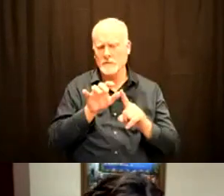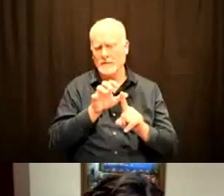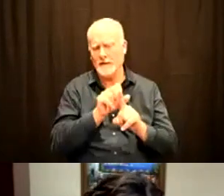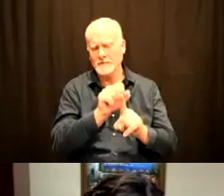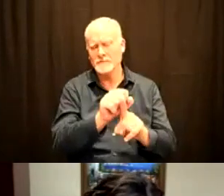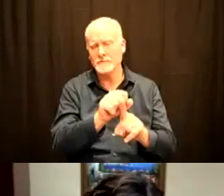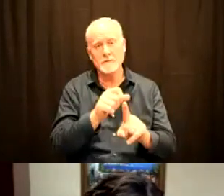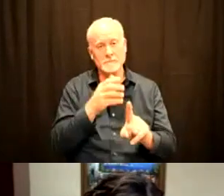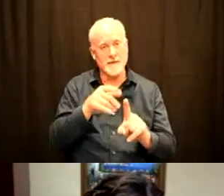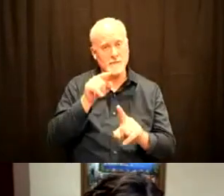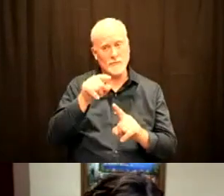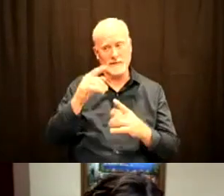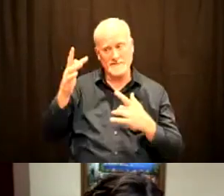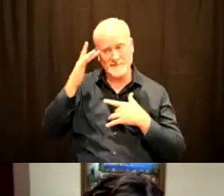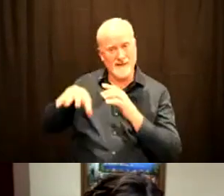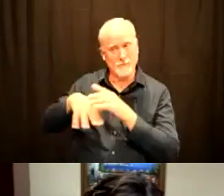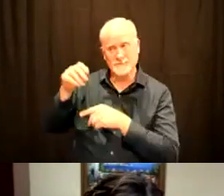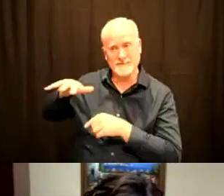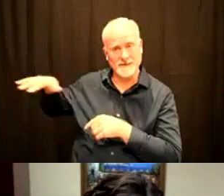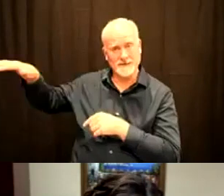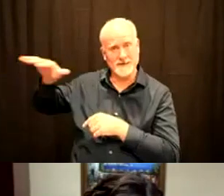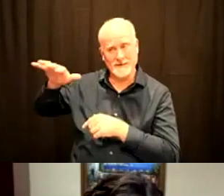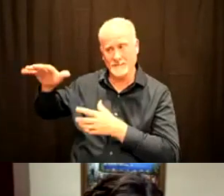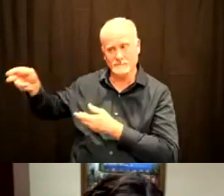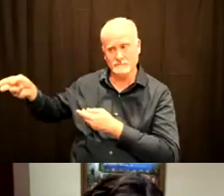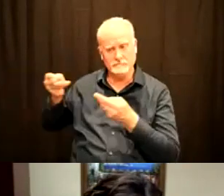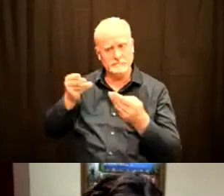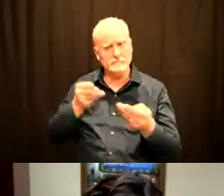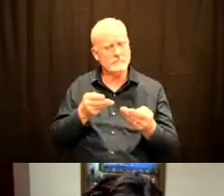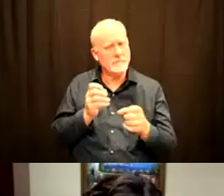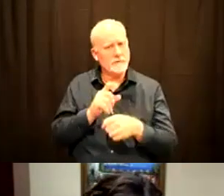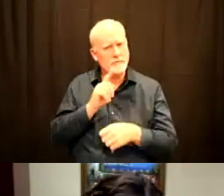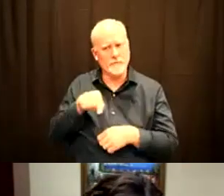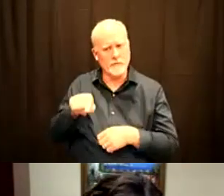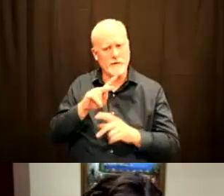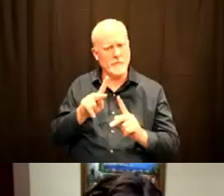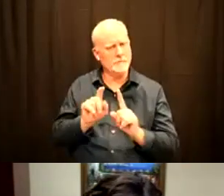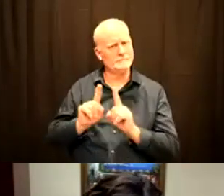outside of campus and make sure that those students and faculty are isolated or quarantined